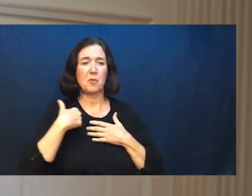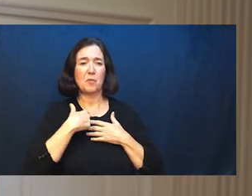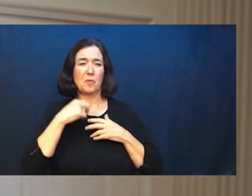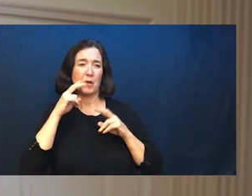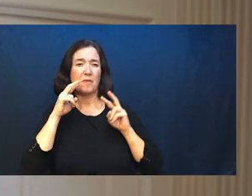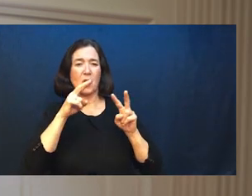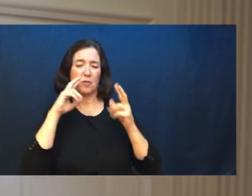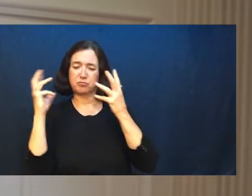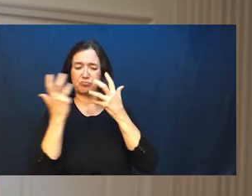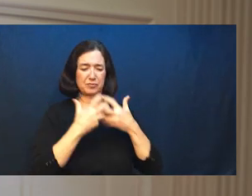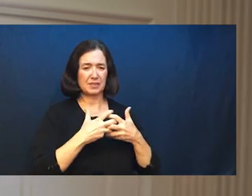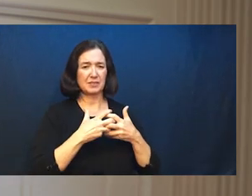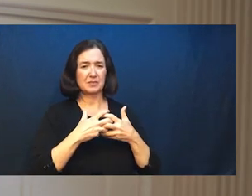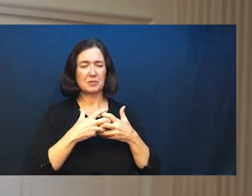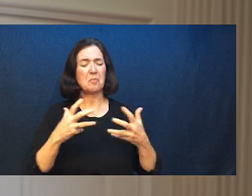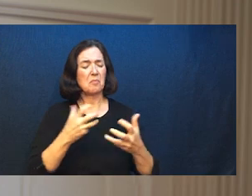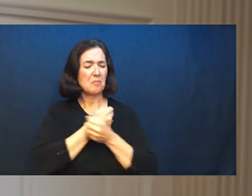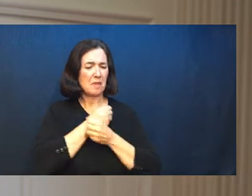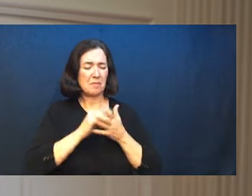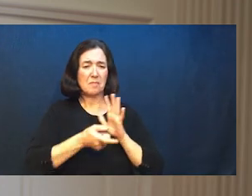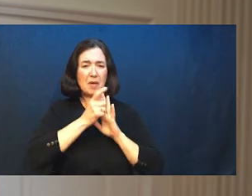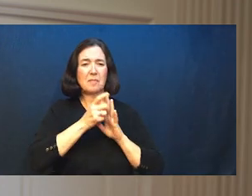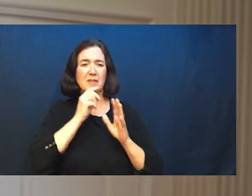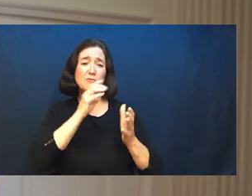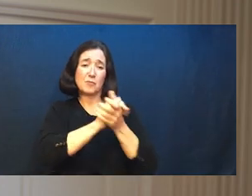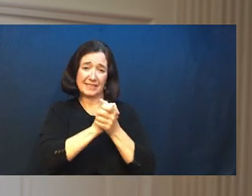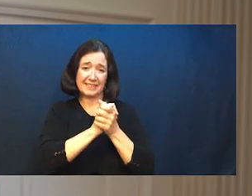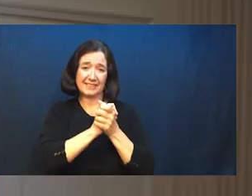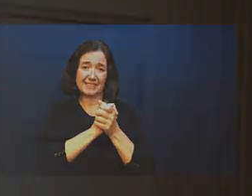We look forward to watching that play out. Embrace this moment. Congratulations.